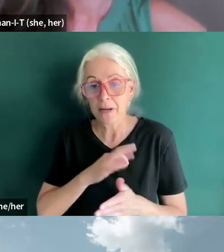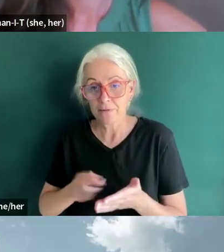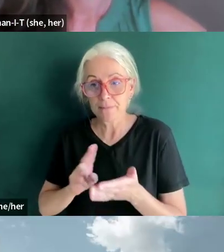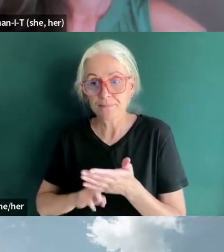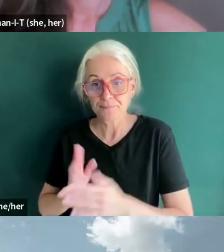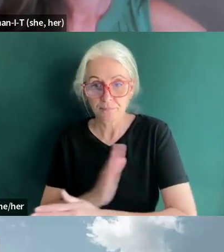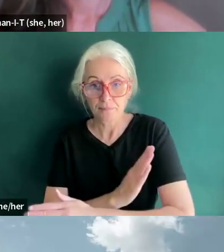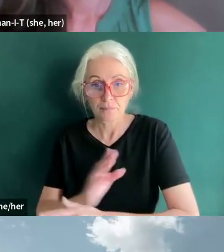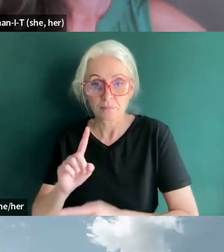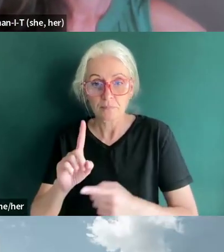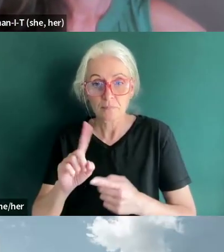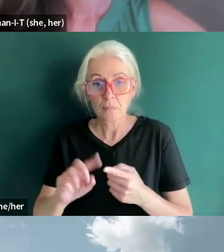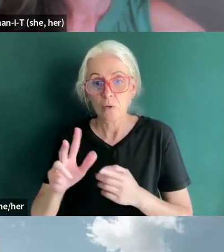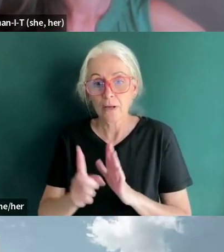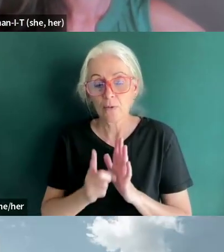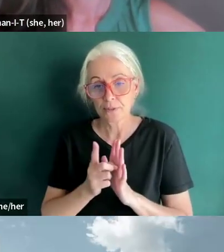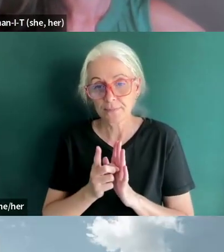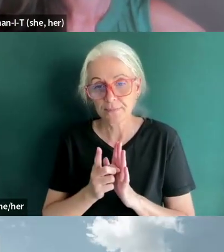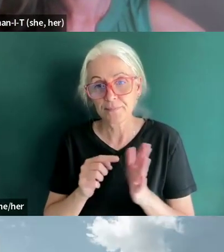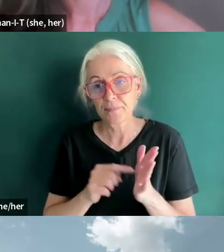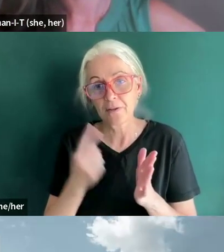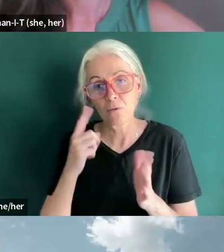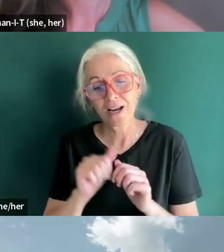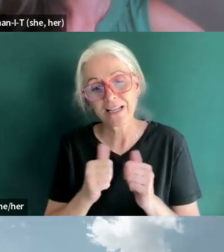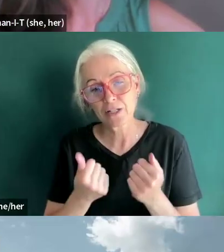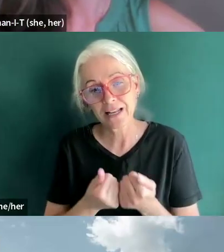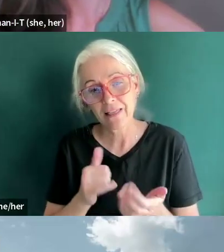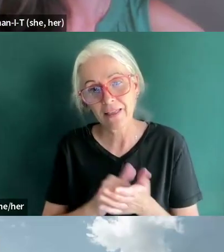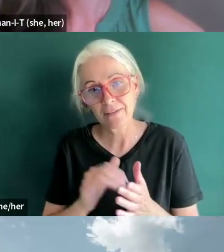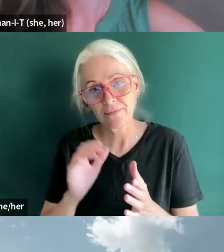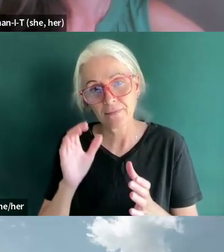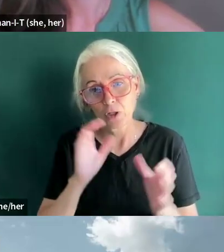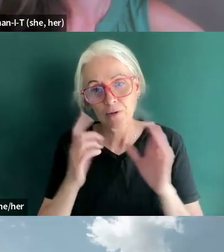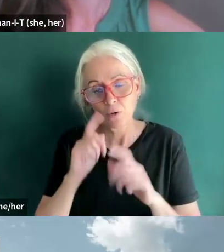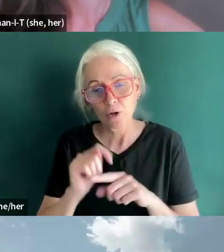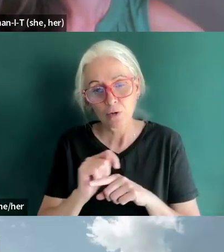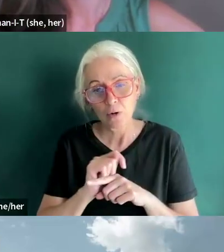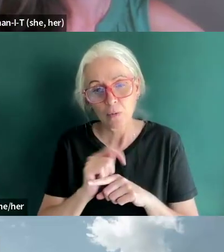from 1 to 3 hours. These are for agencies that look for training that are more tailored to the